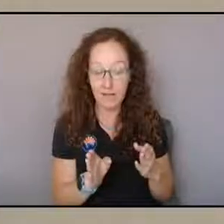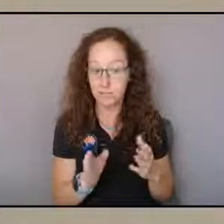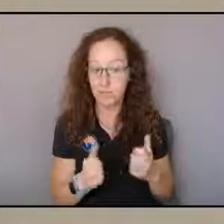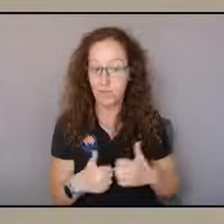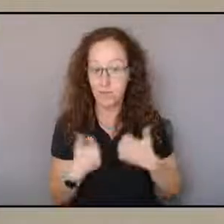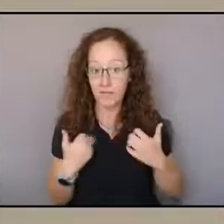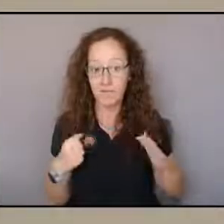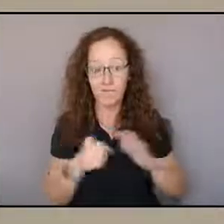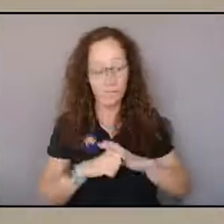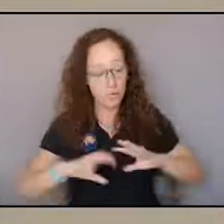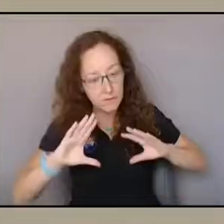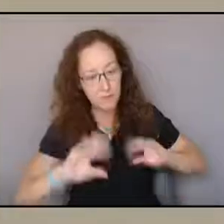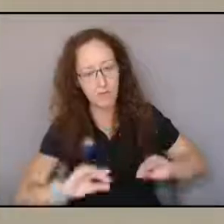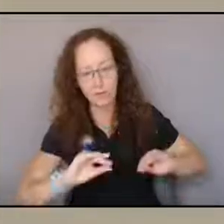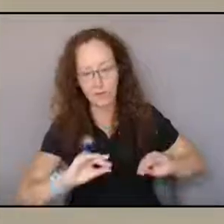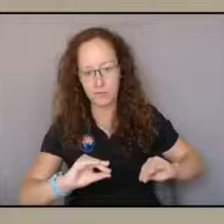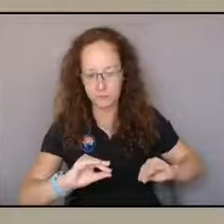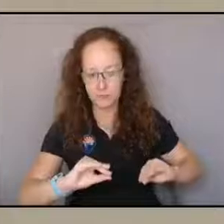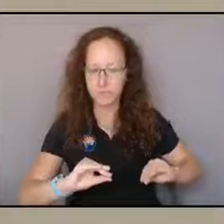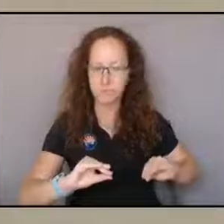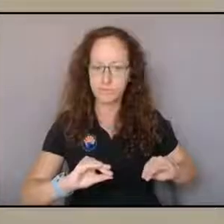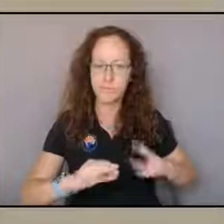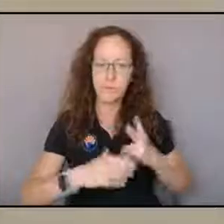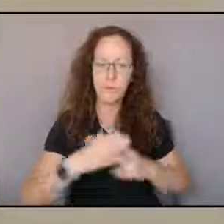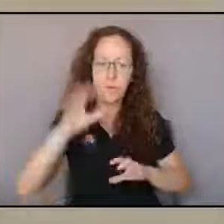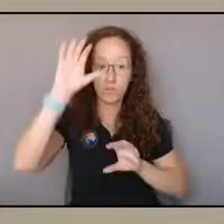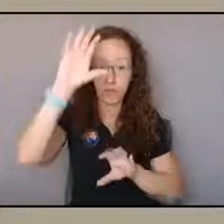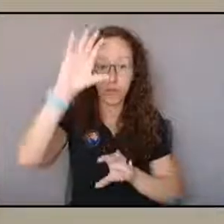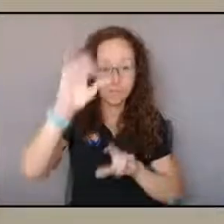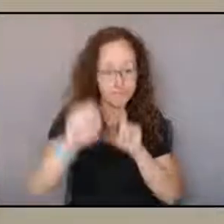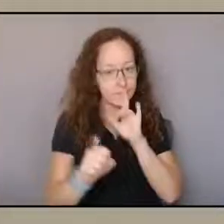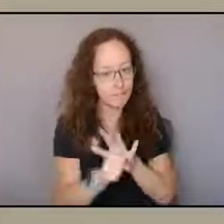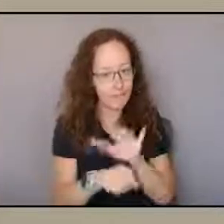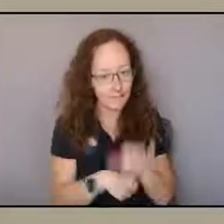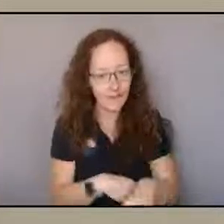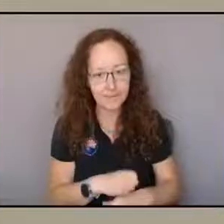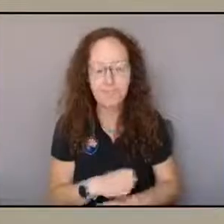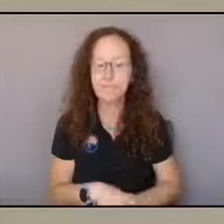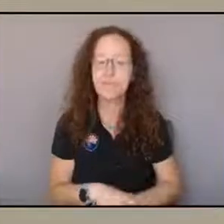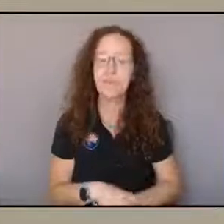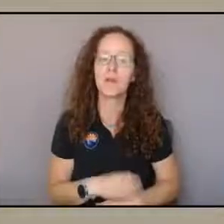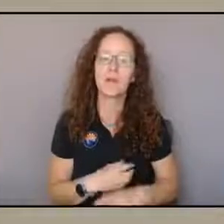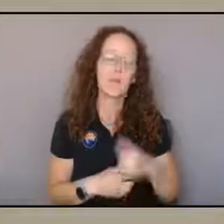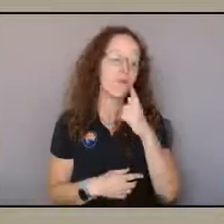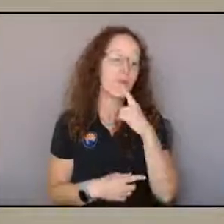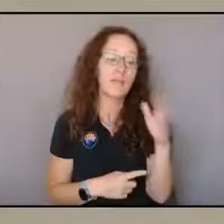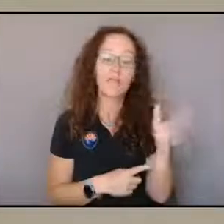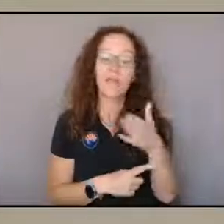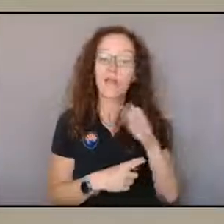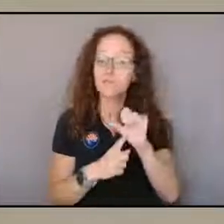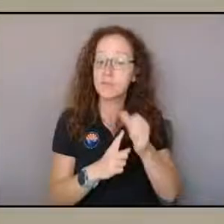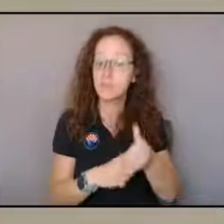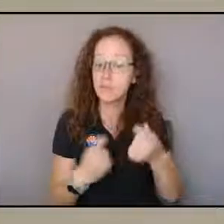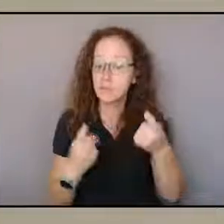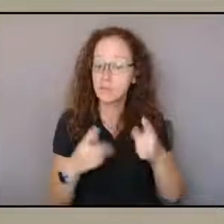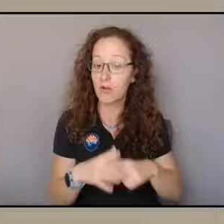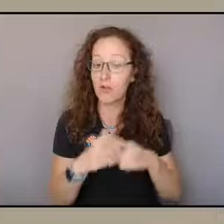STRATEGY THAT WE ARE IMPLEMENTING, AND BOEFT ZONES ARE COMMITTED TO THAT. WITH THE RED FLAG CONDITIONS COMING UP IN THE NEXT